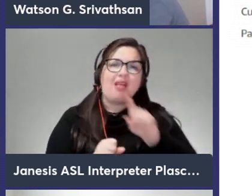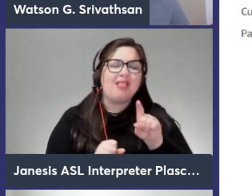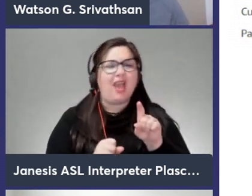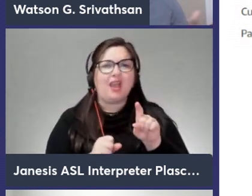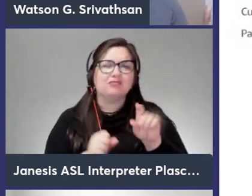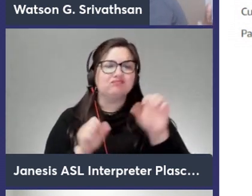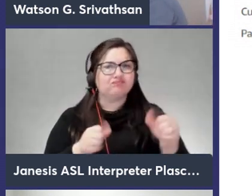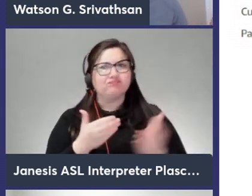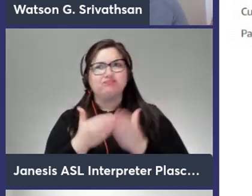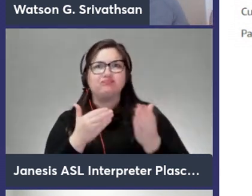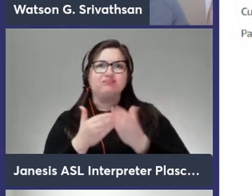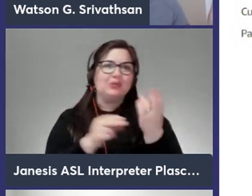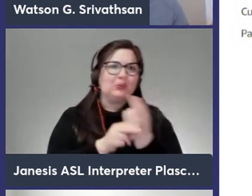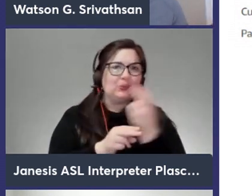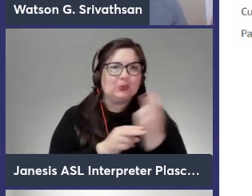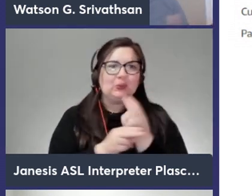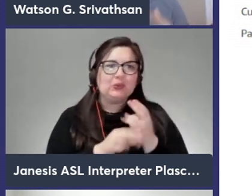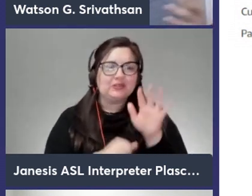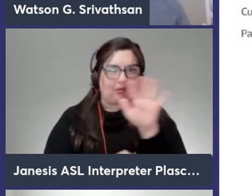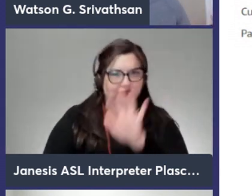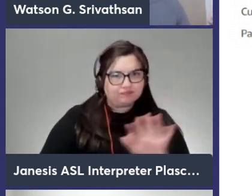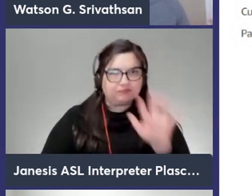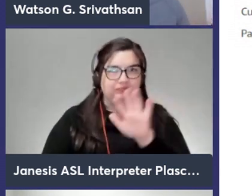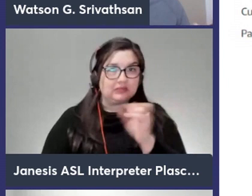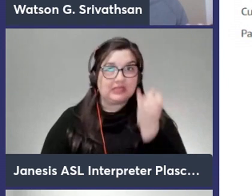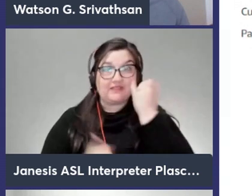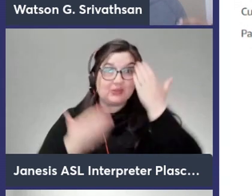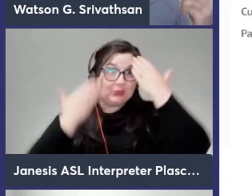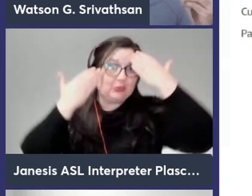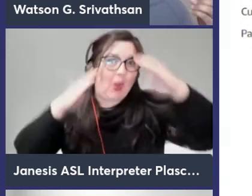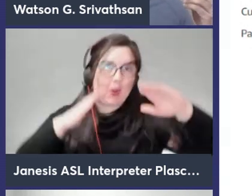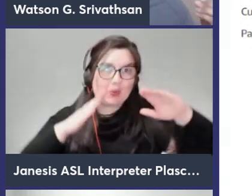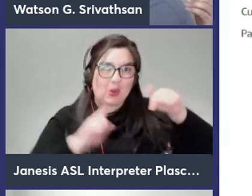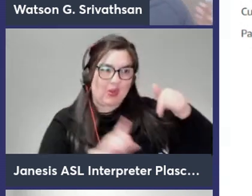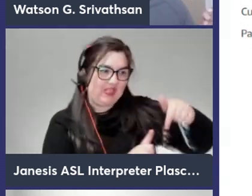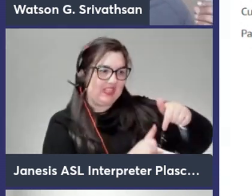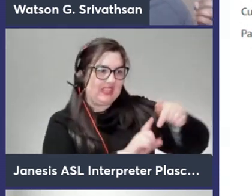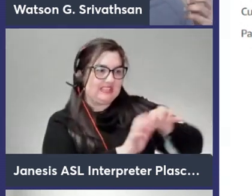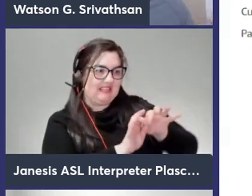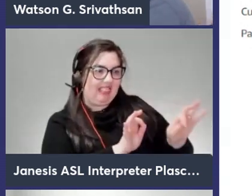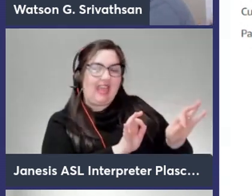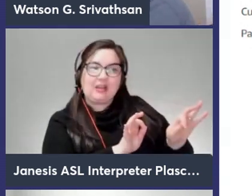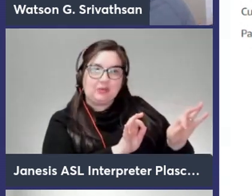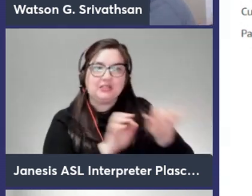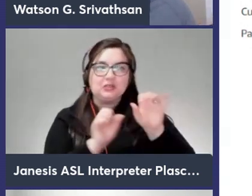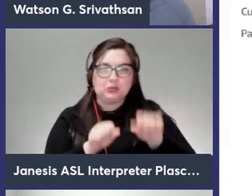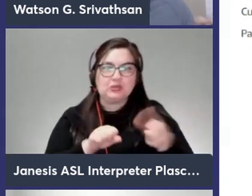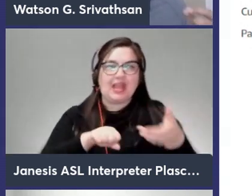Let's say, if you don't even know the language that you wanna translate, we even enable language detection.